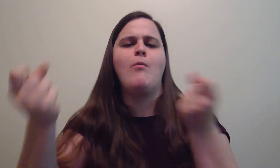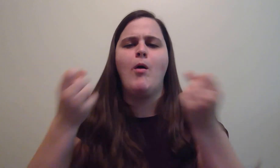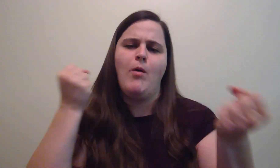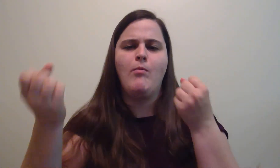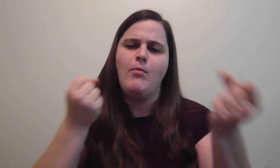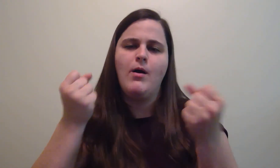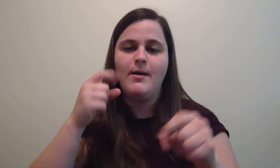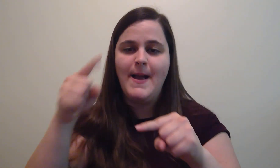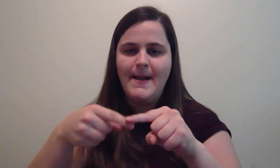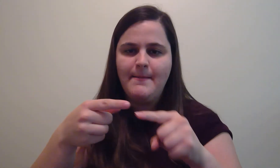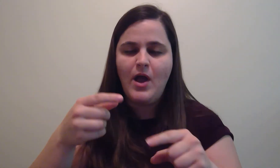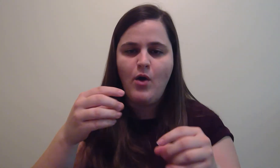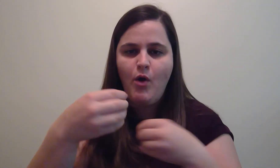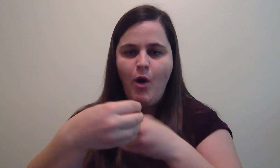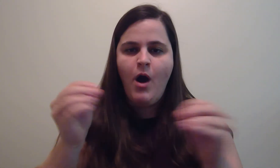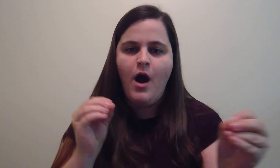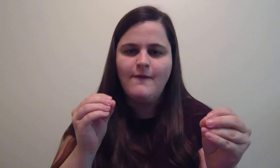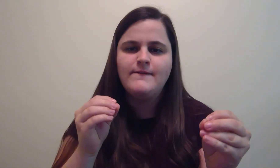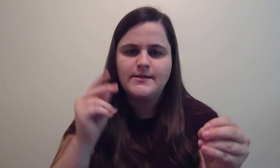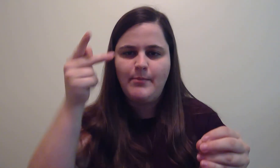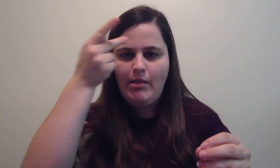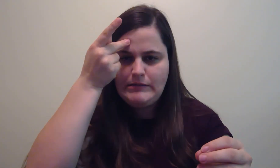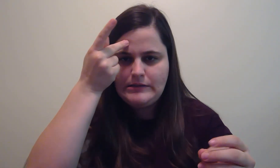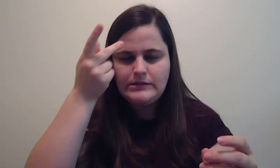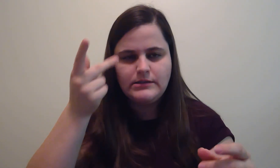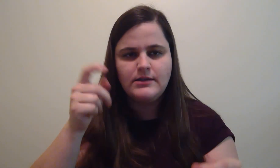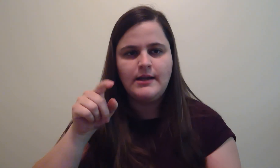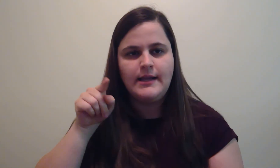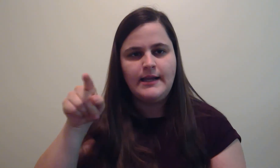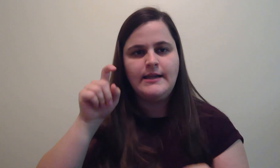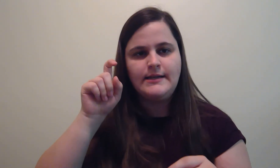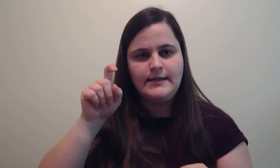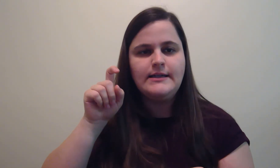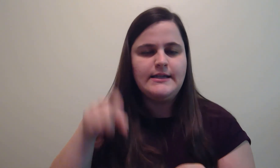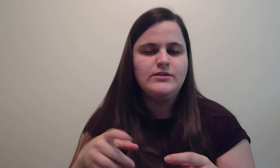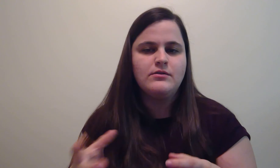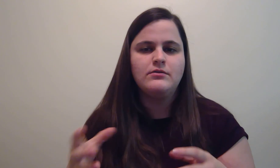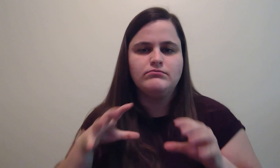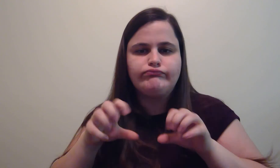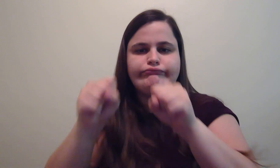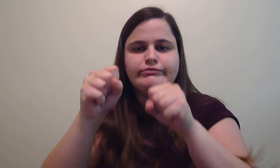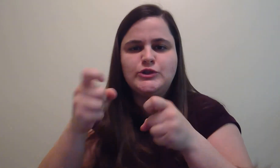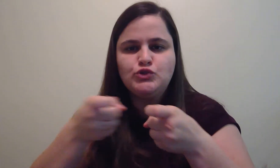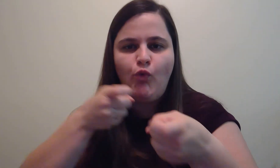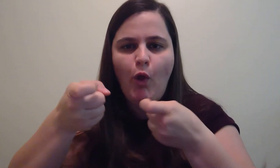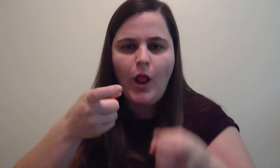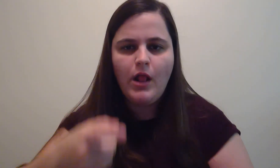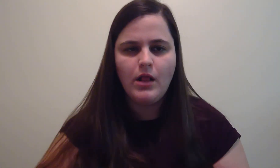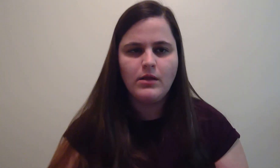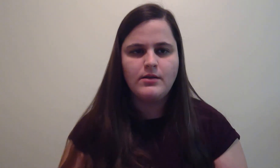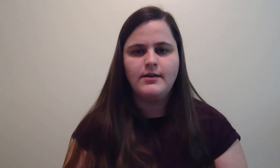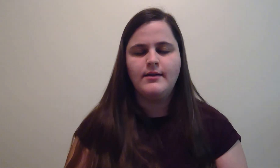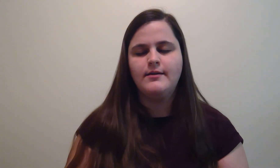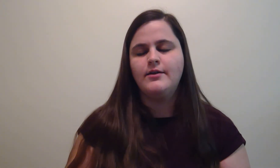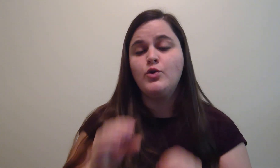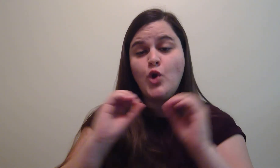airspace talking about office politics and the need for shakedown of upper management.